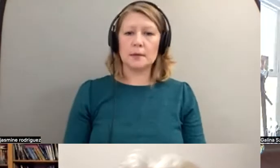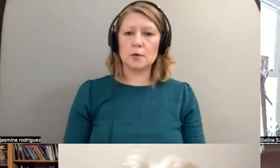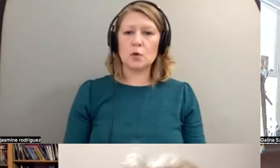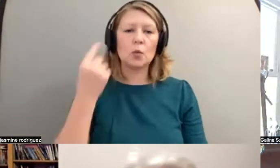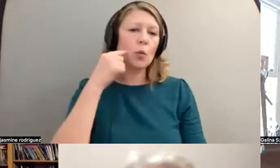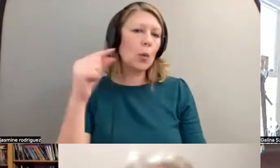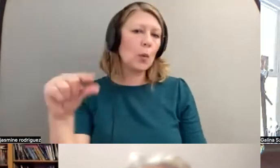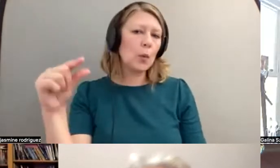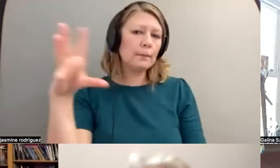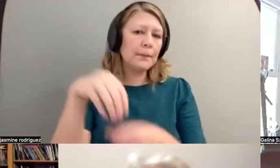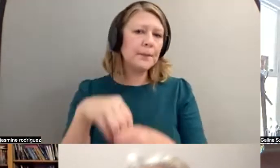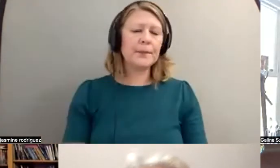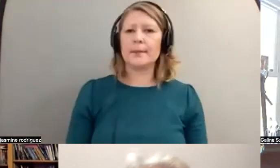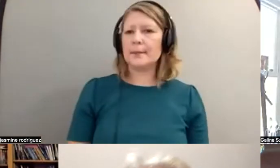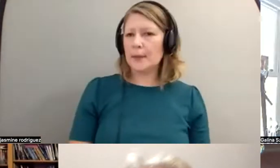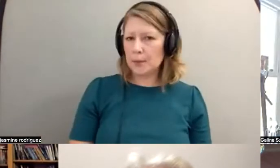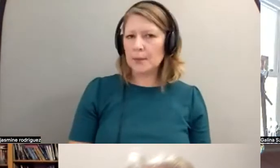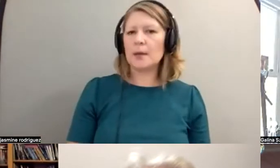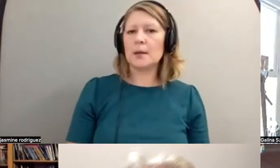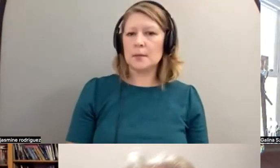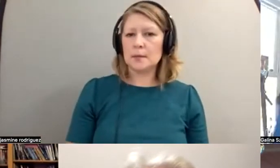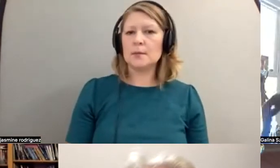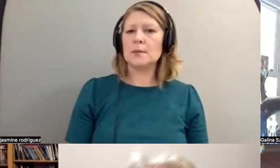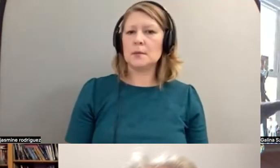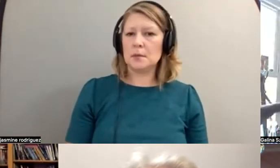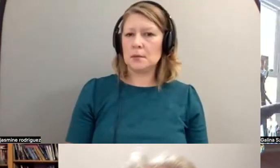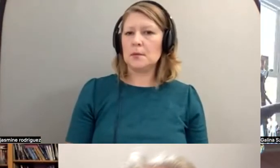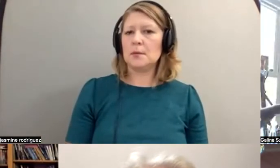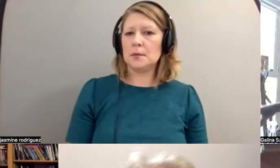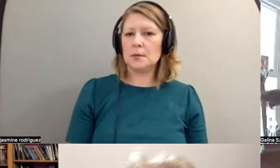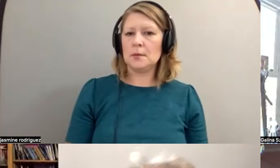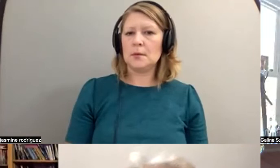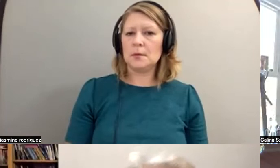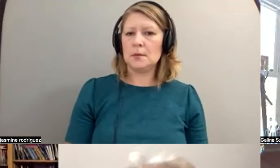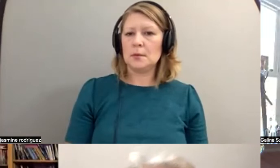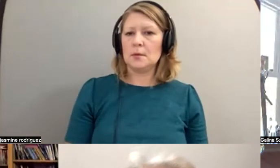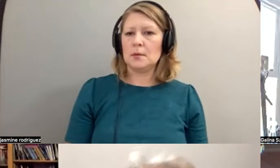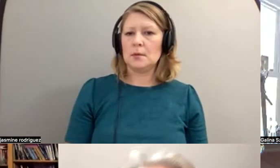Wow! It's a vase. And this is green one.